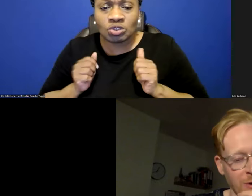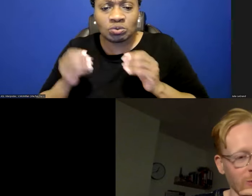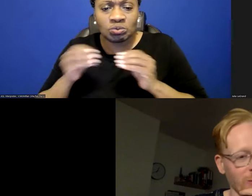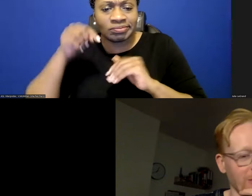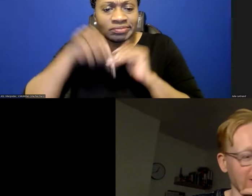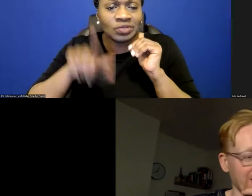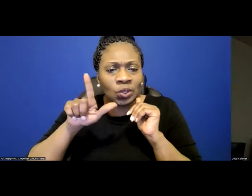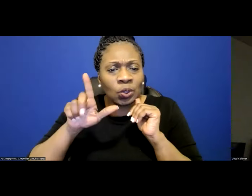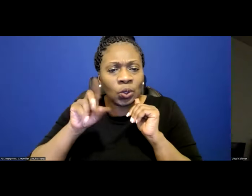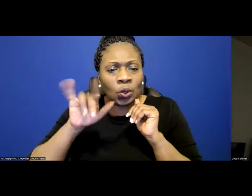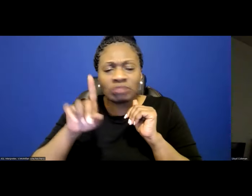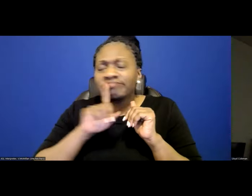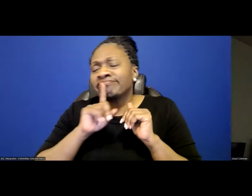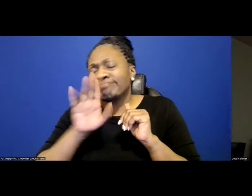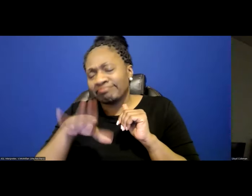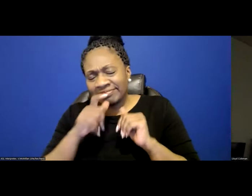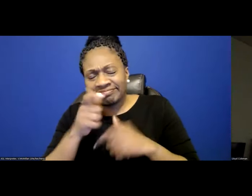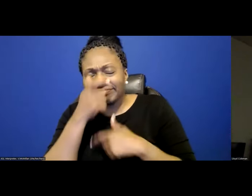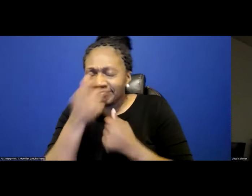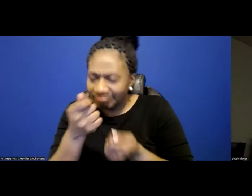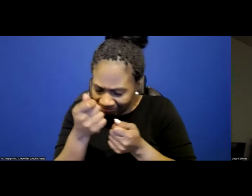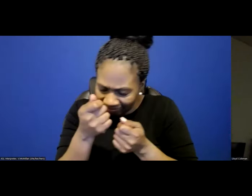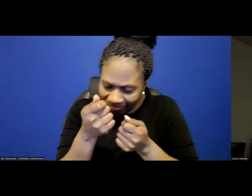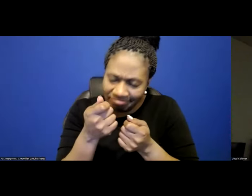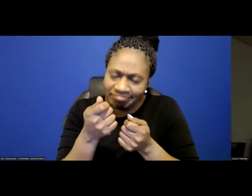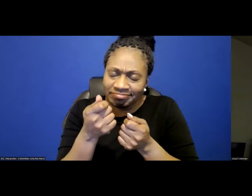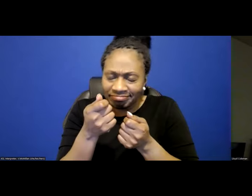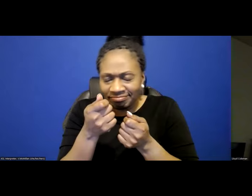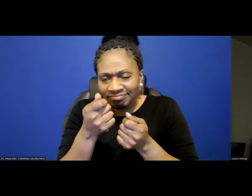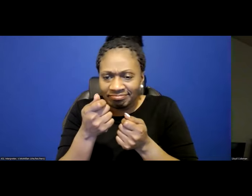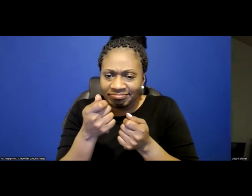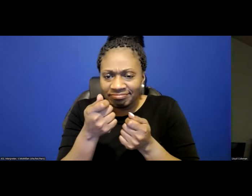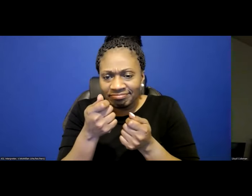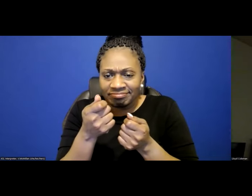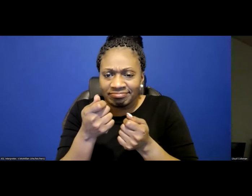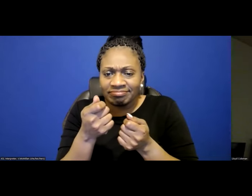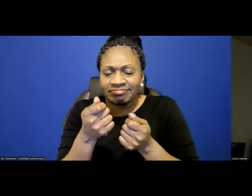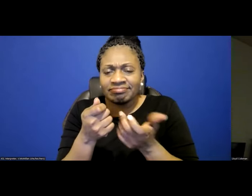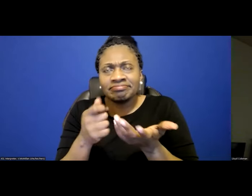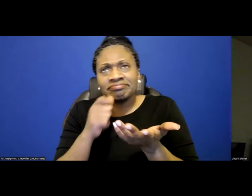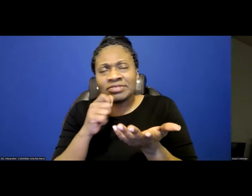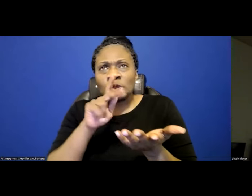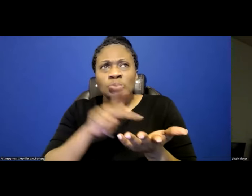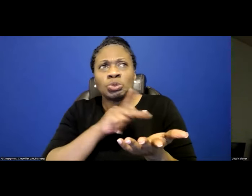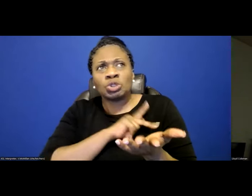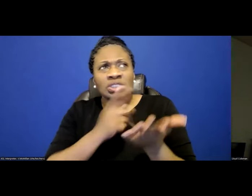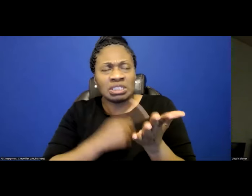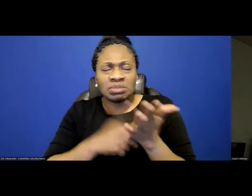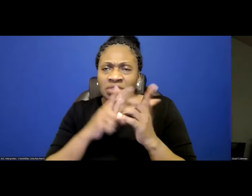Sure, I think it's such an interesting, naughty, personal, sometimes tricky subject